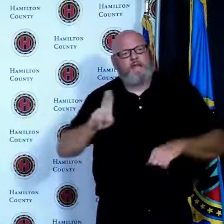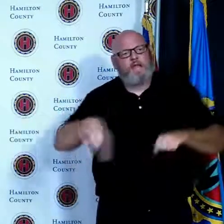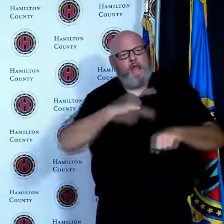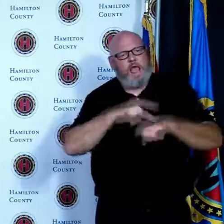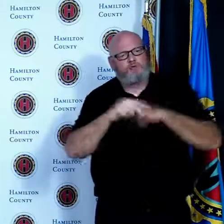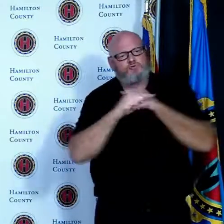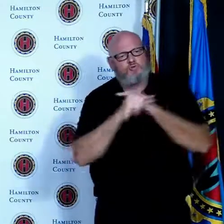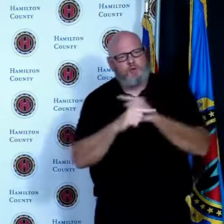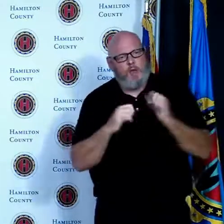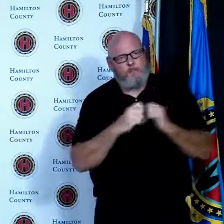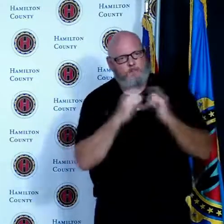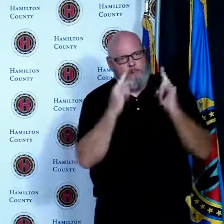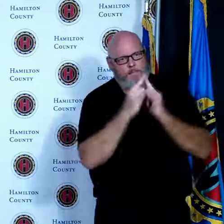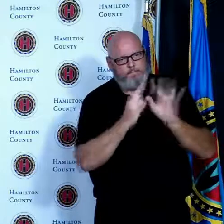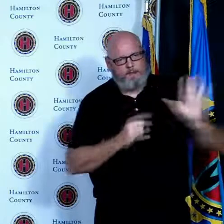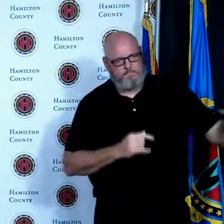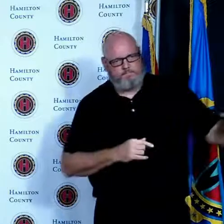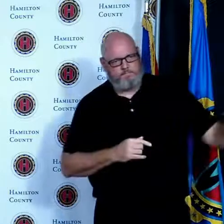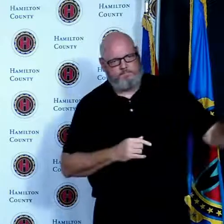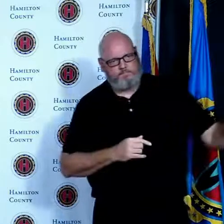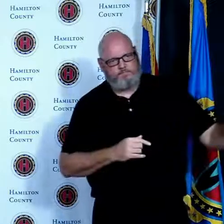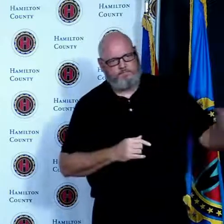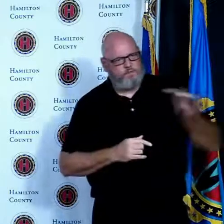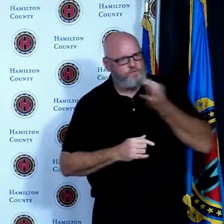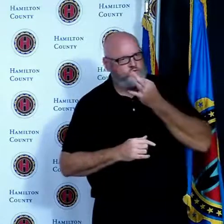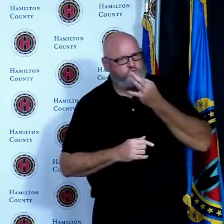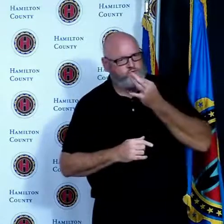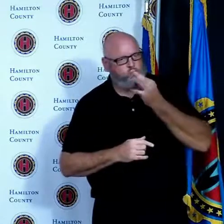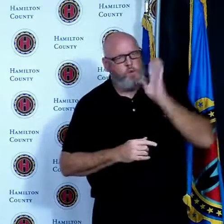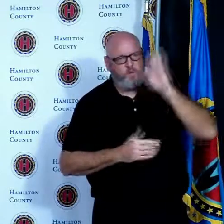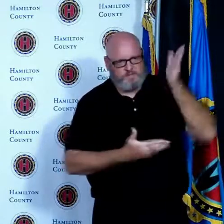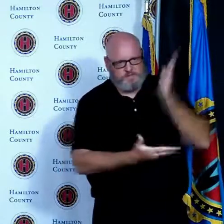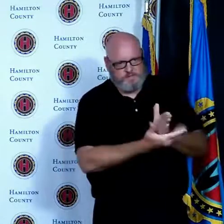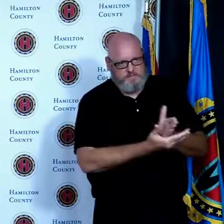any efforts that were done by the National Guard